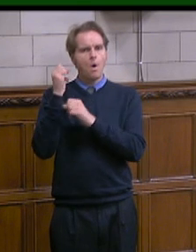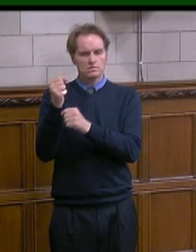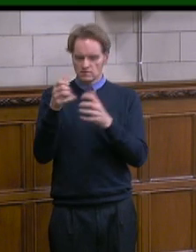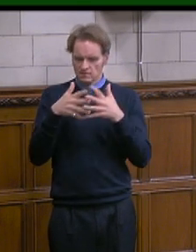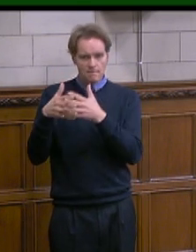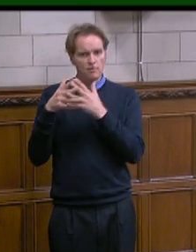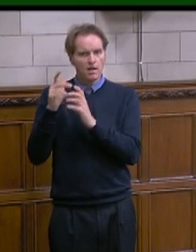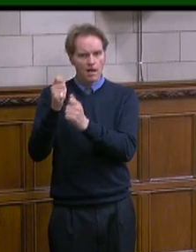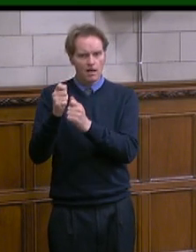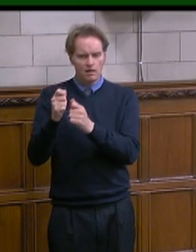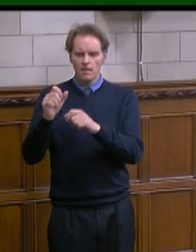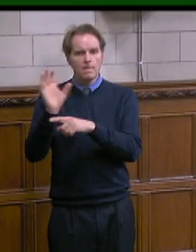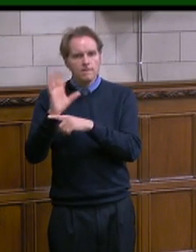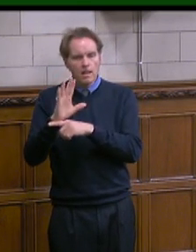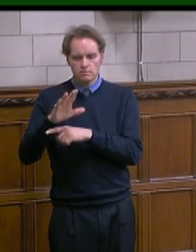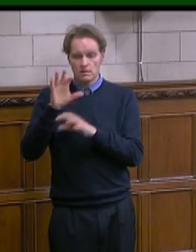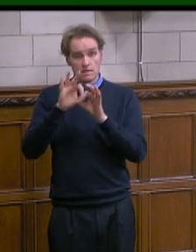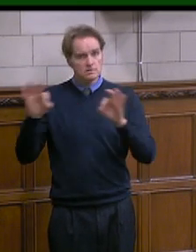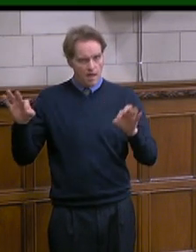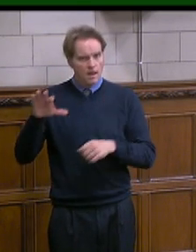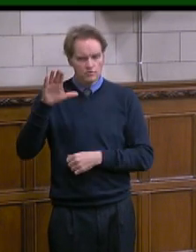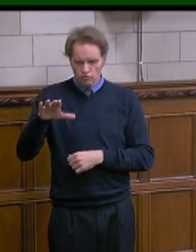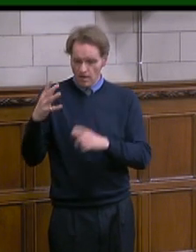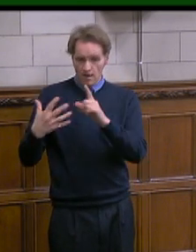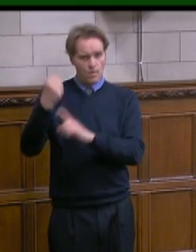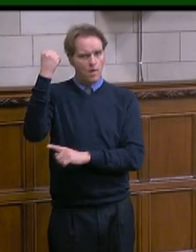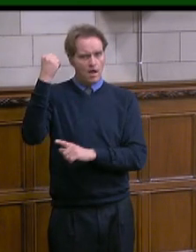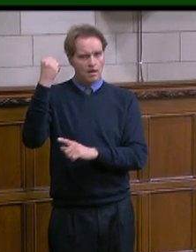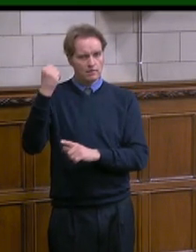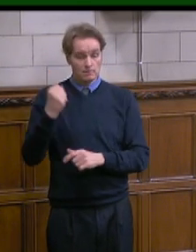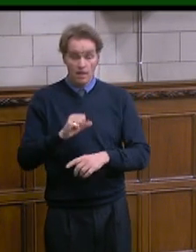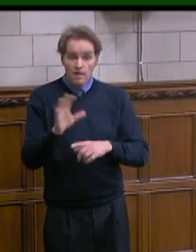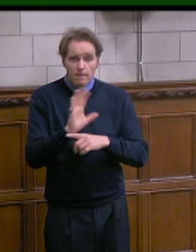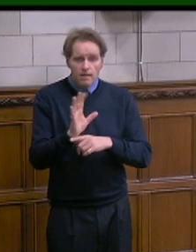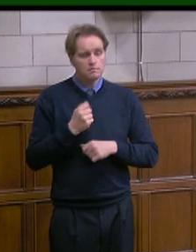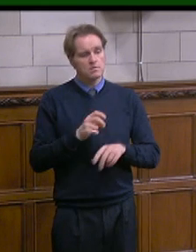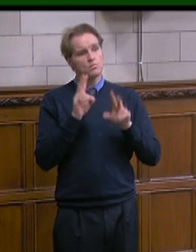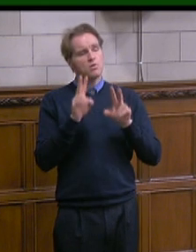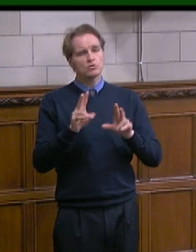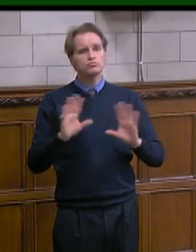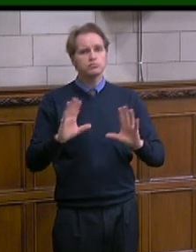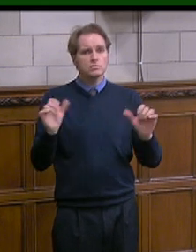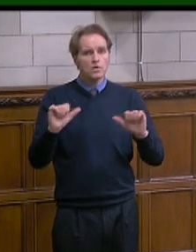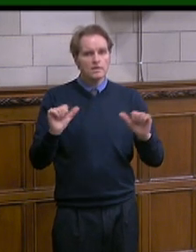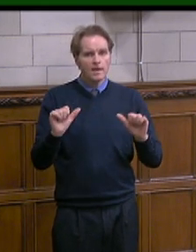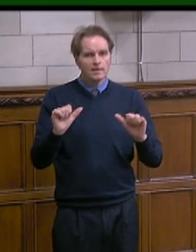I have not seen the film, but I understand that sign language is the means by which a